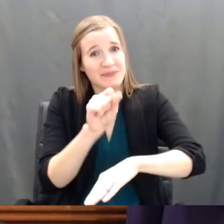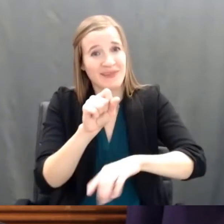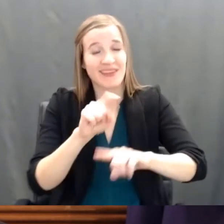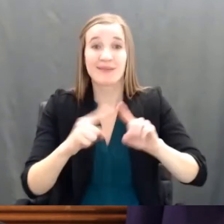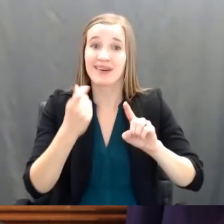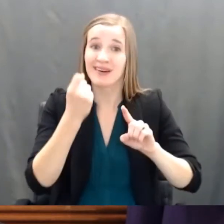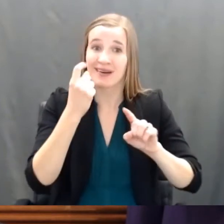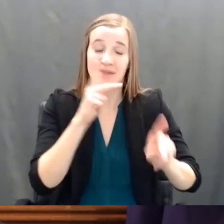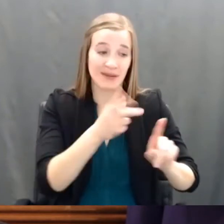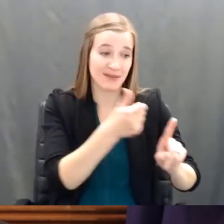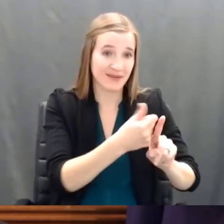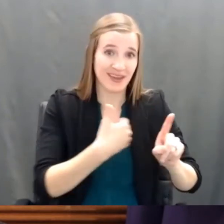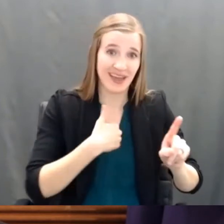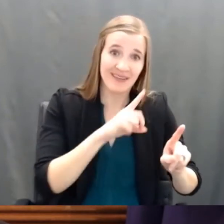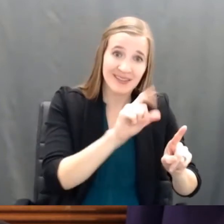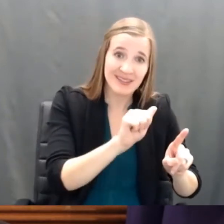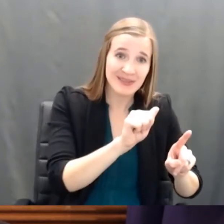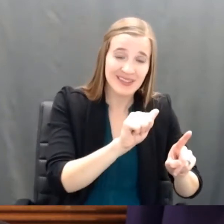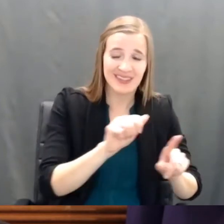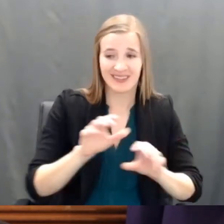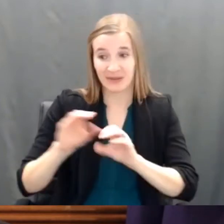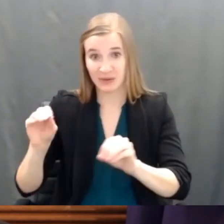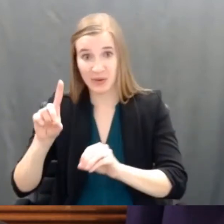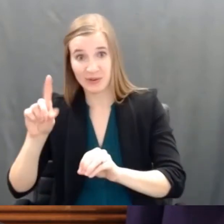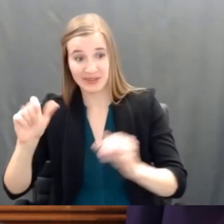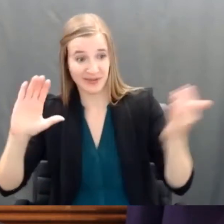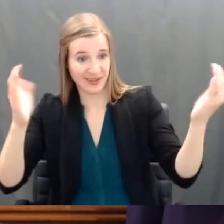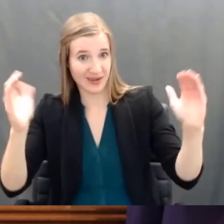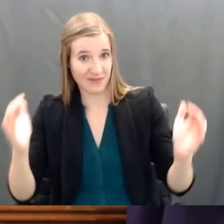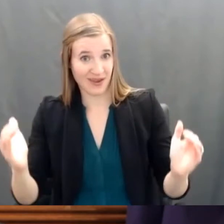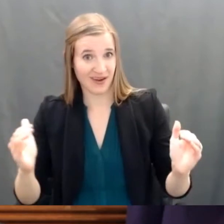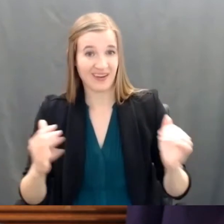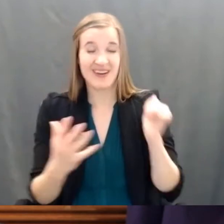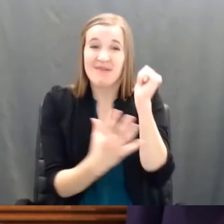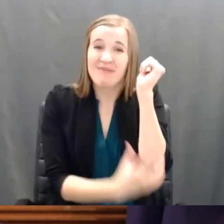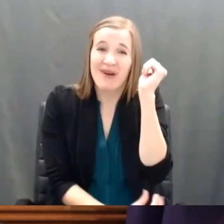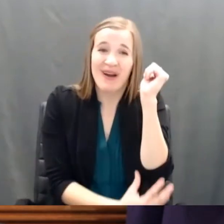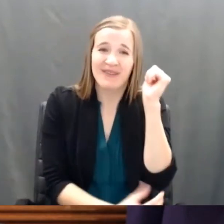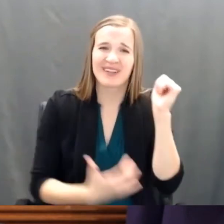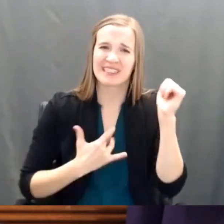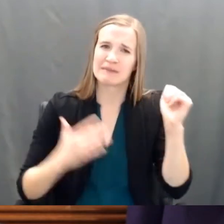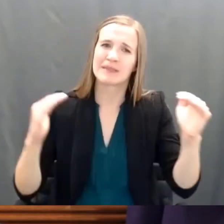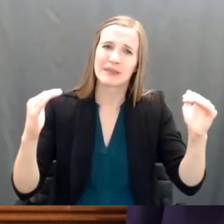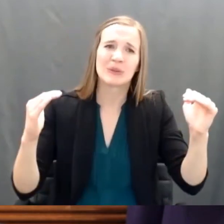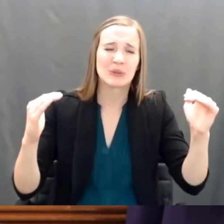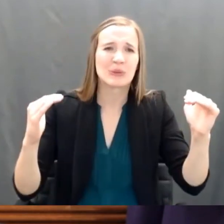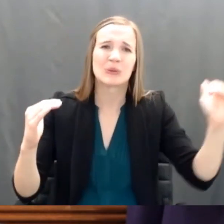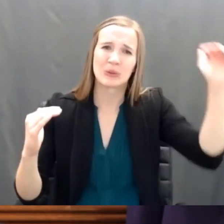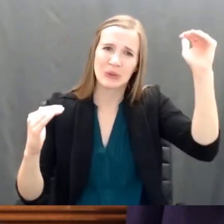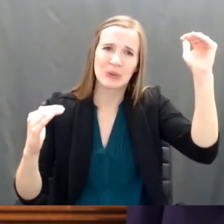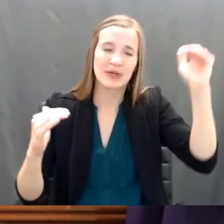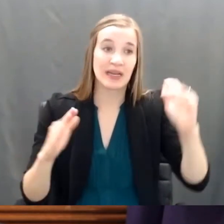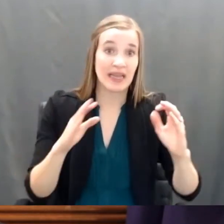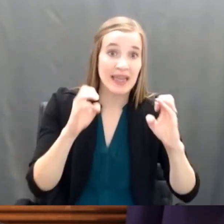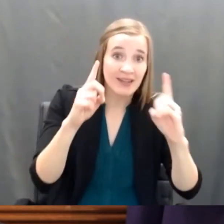with disabilities still have higher poverty rates and lower employment and educational outcomes than